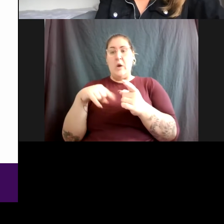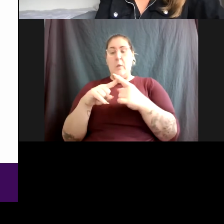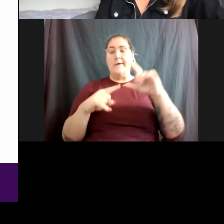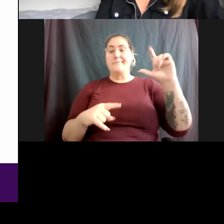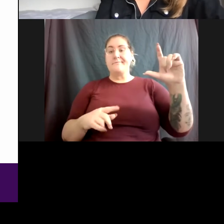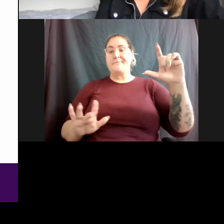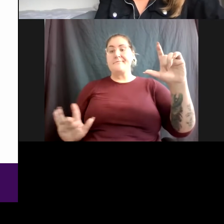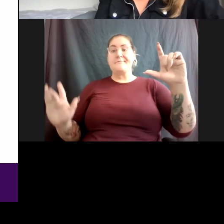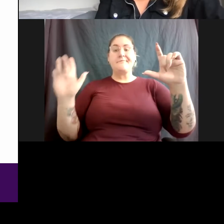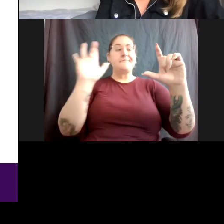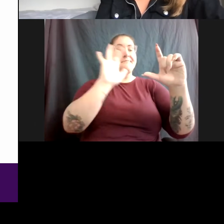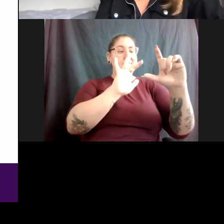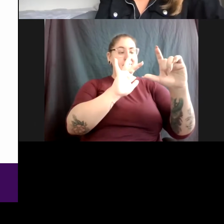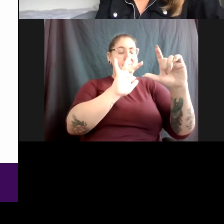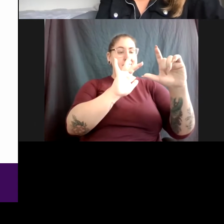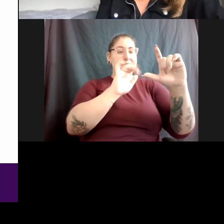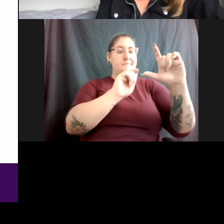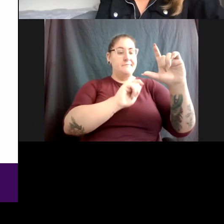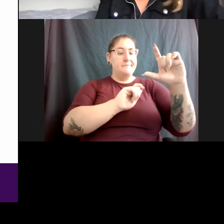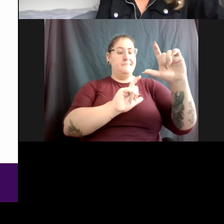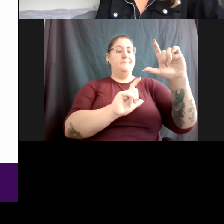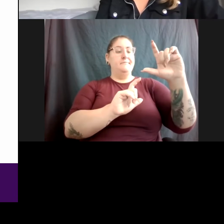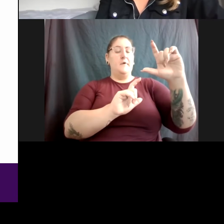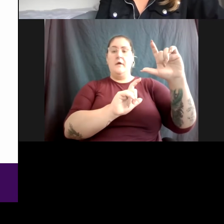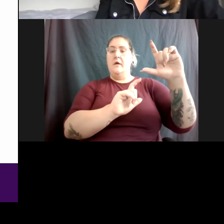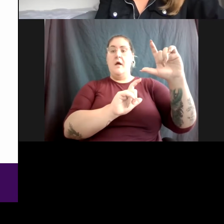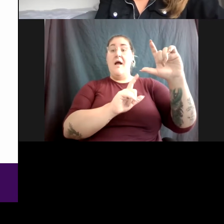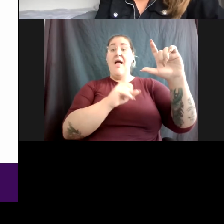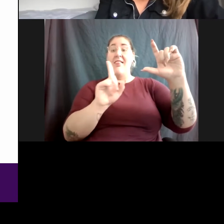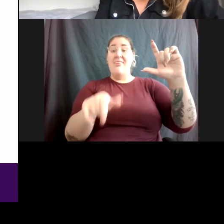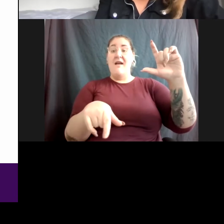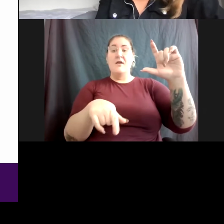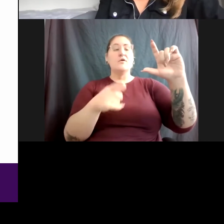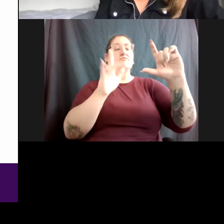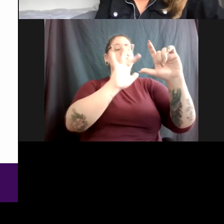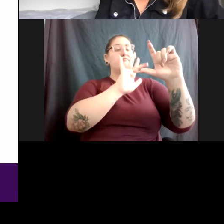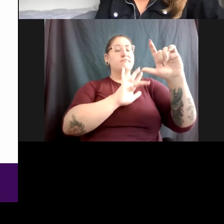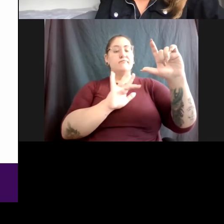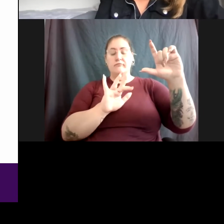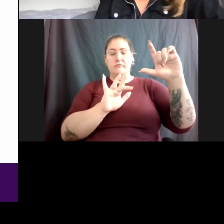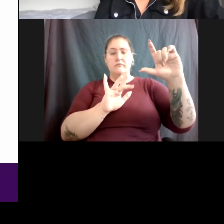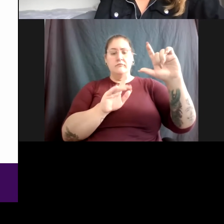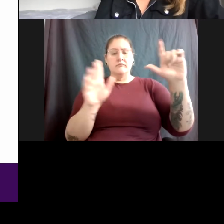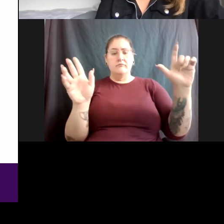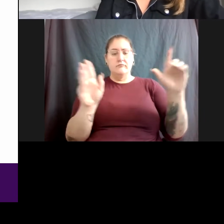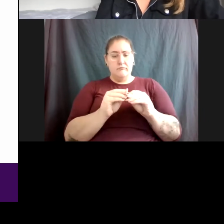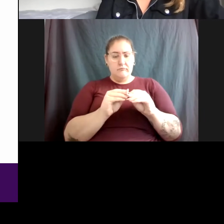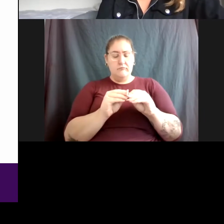mouse to try and get into the box, it disappears because you have to move up, through the Avatar,